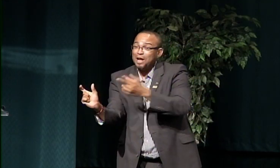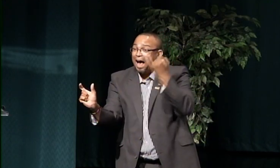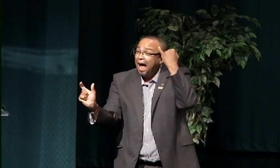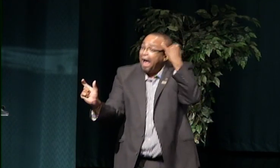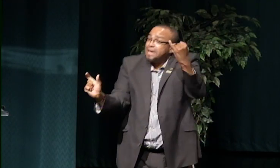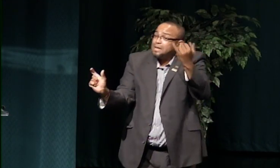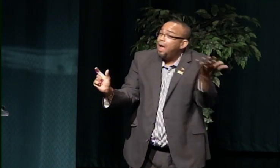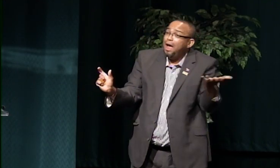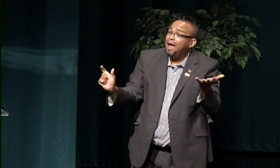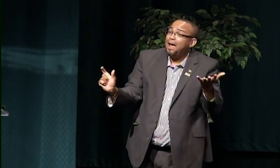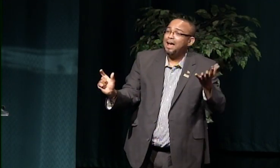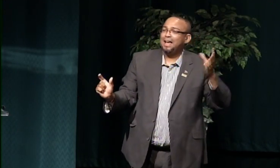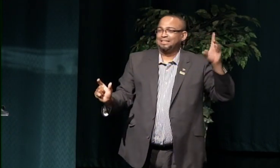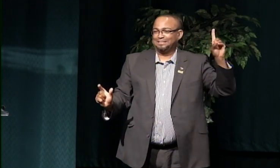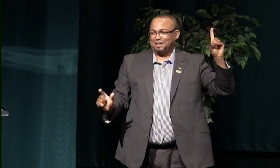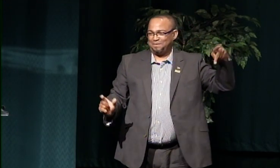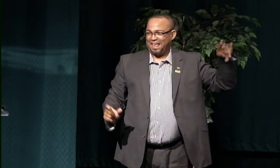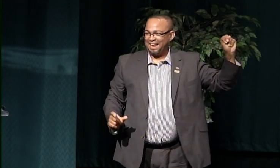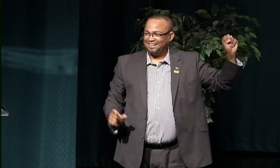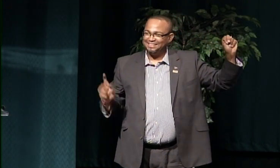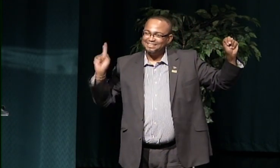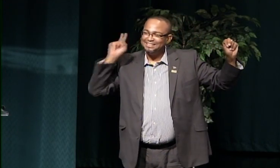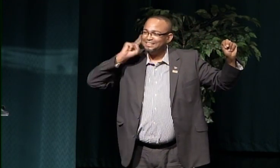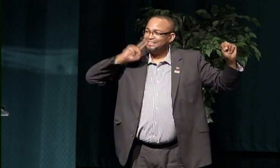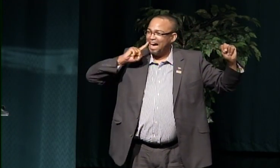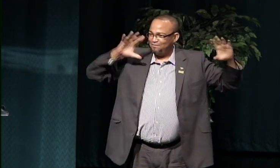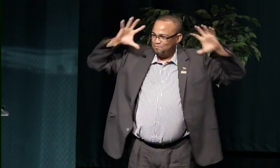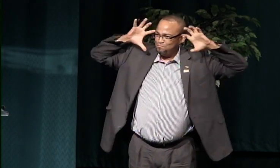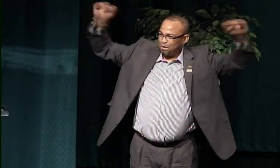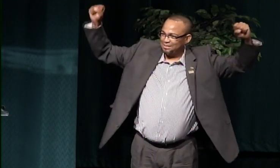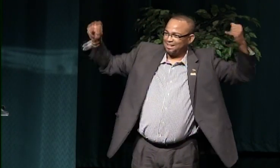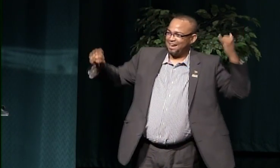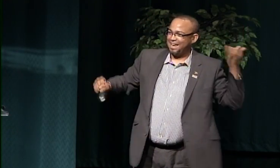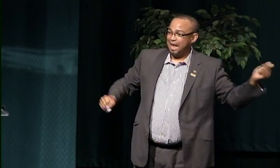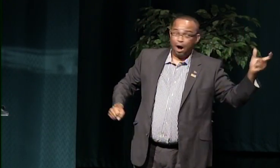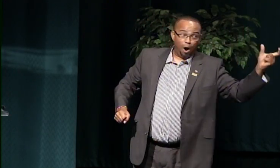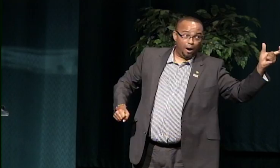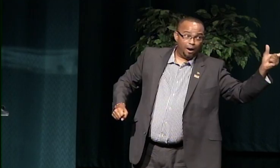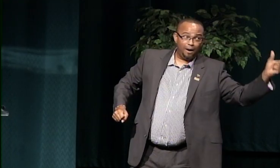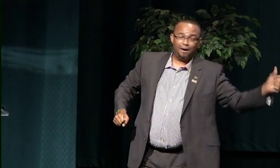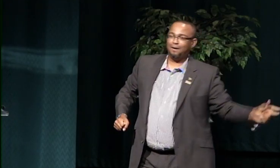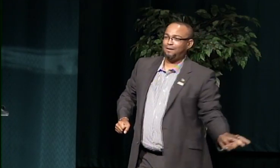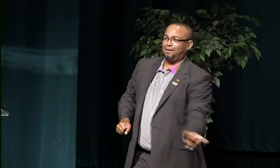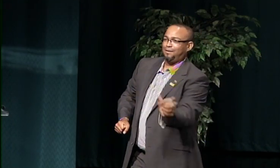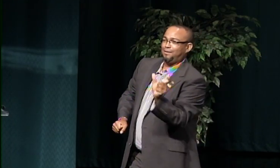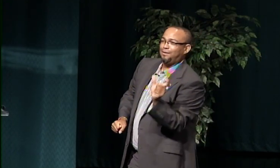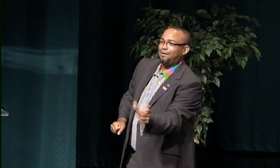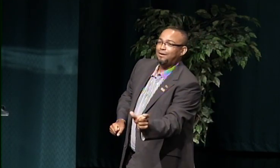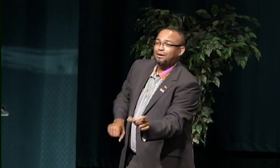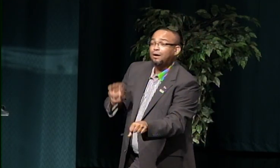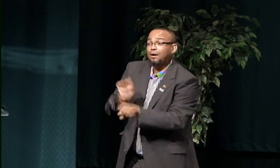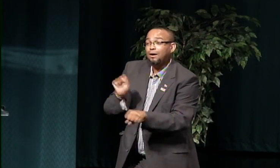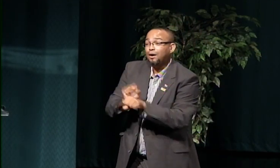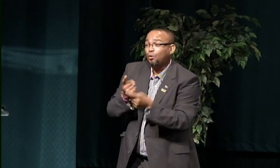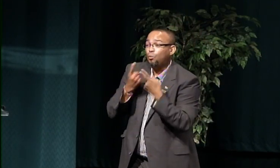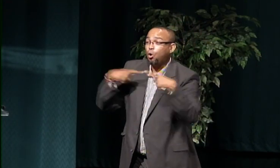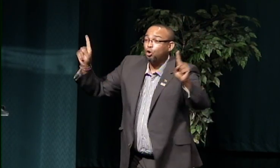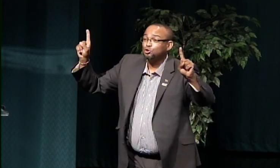deaf education system must change now. And those ideas initially came from the work